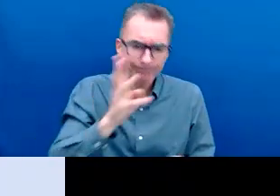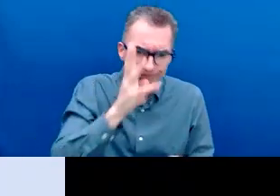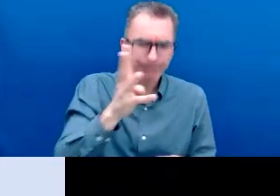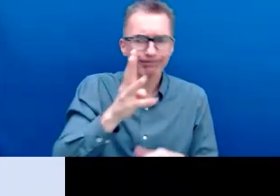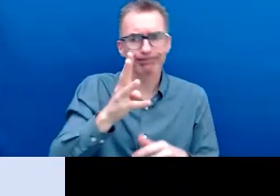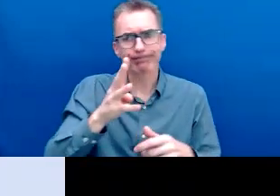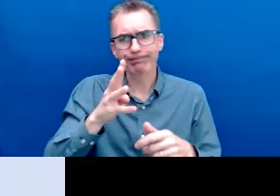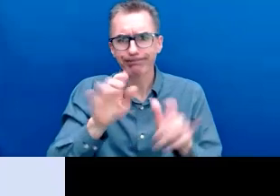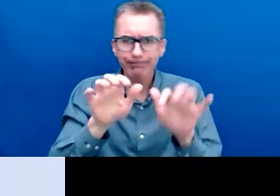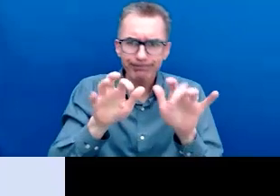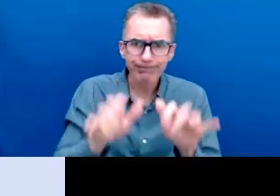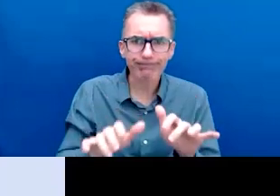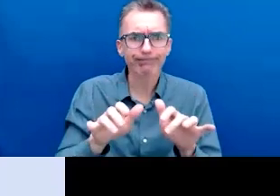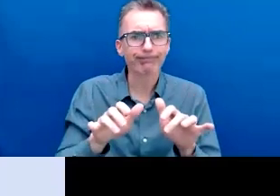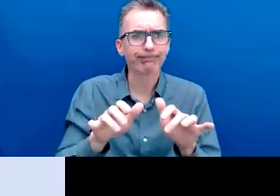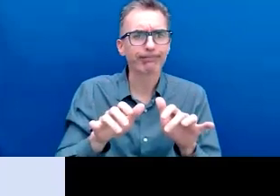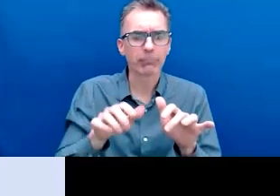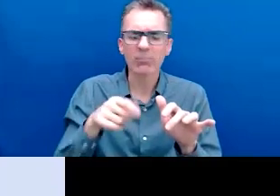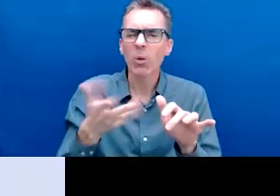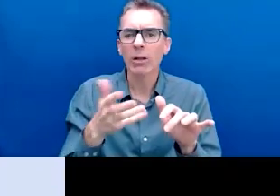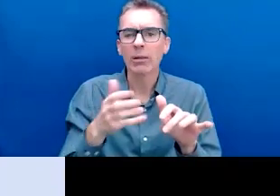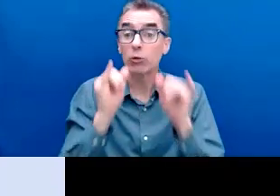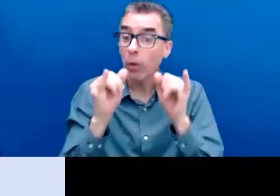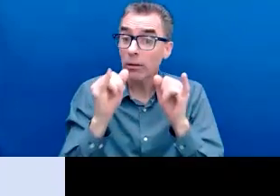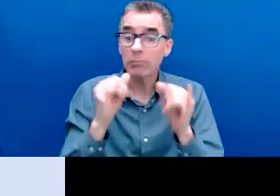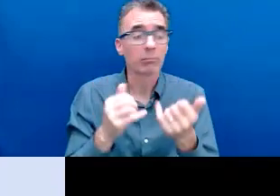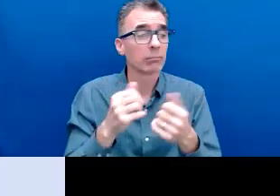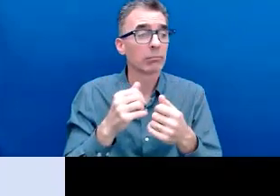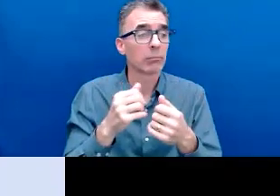small bits of instructions, making videos, you know, all of that.